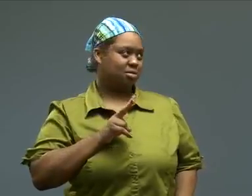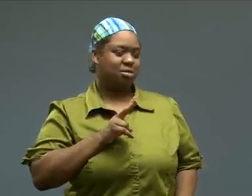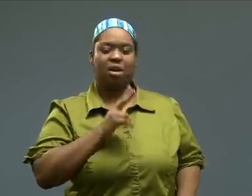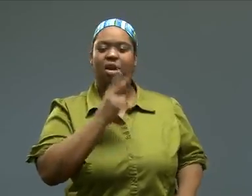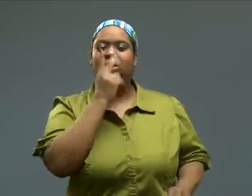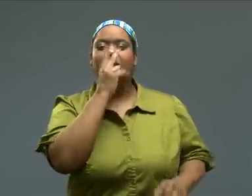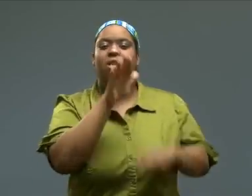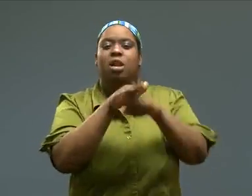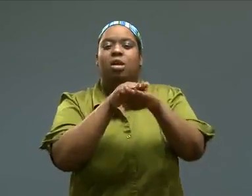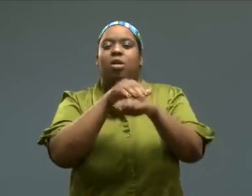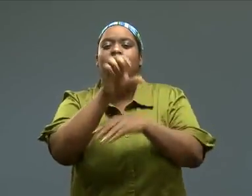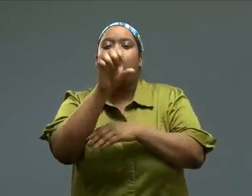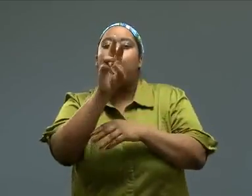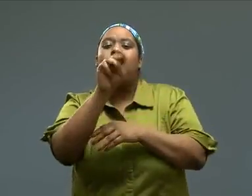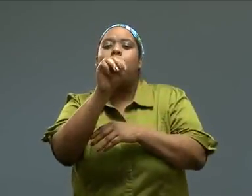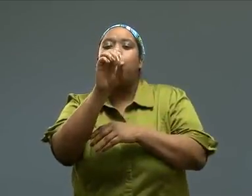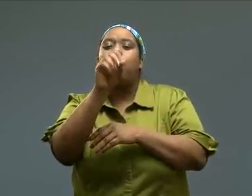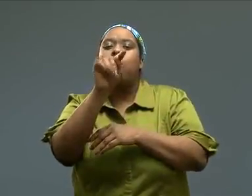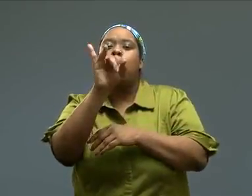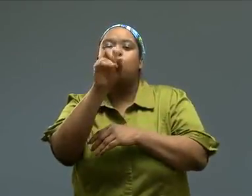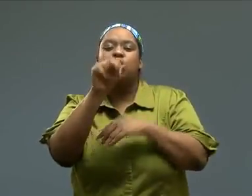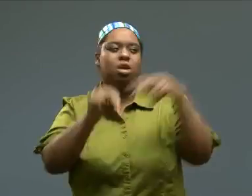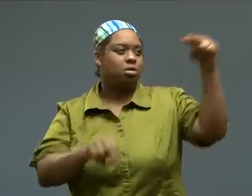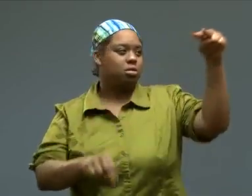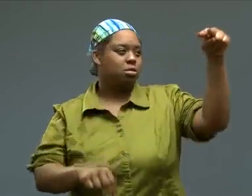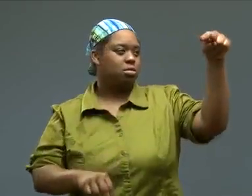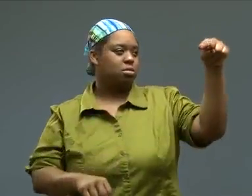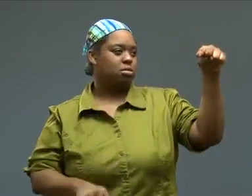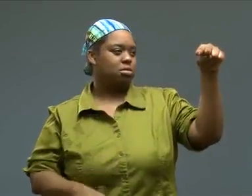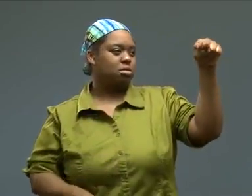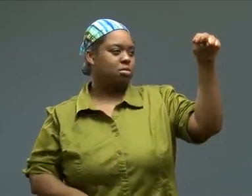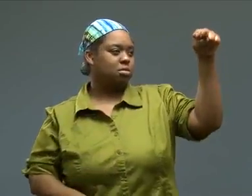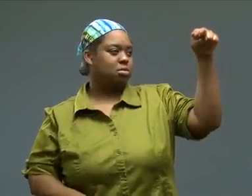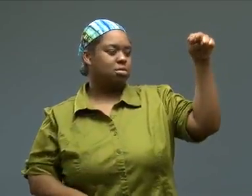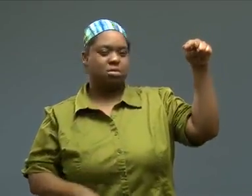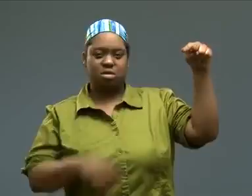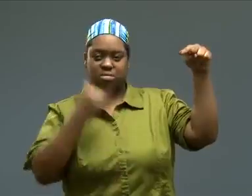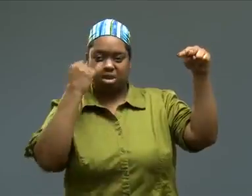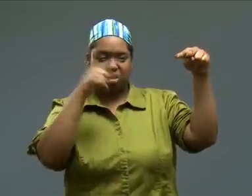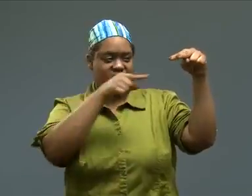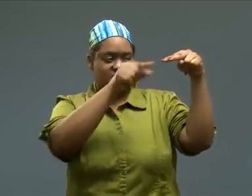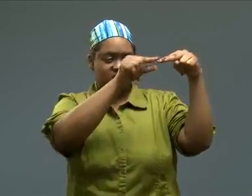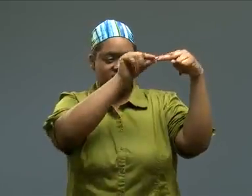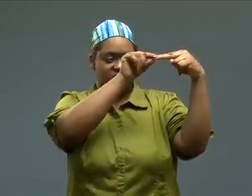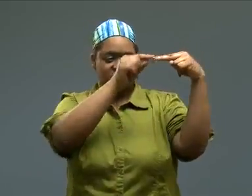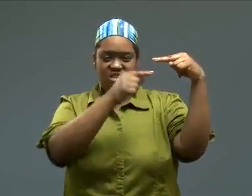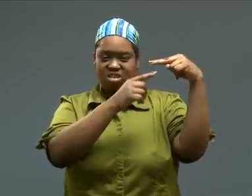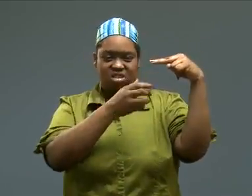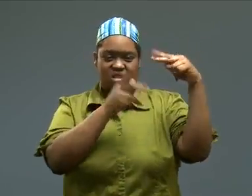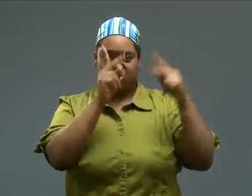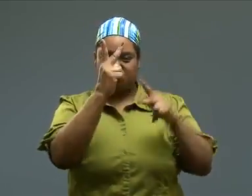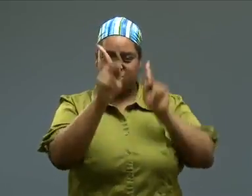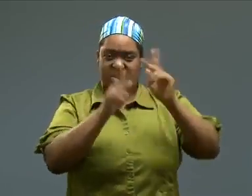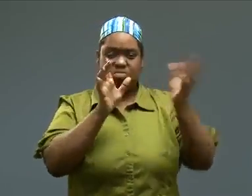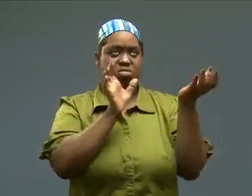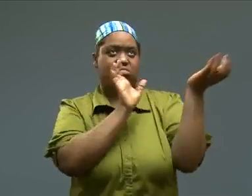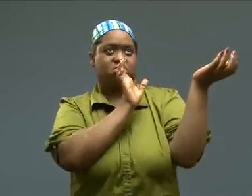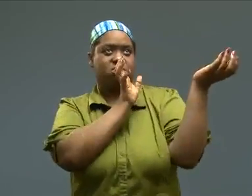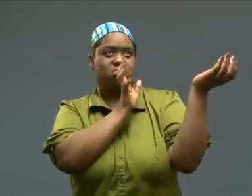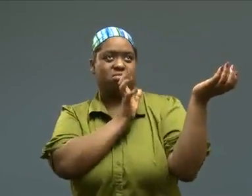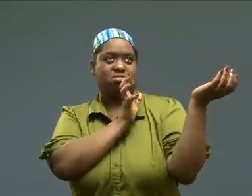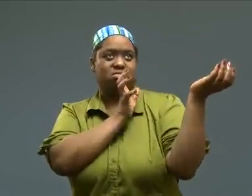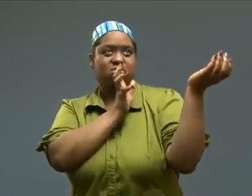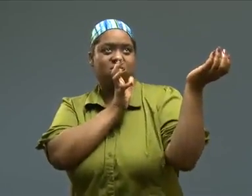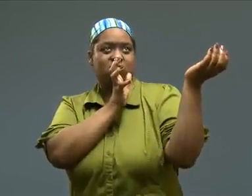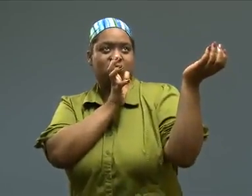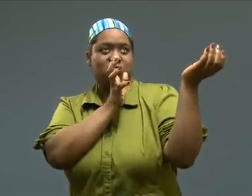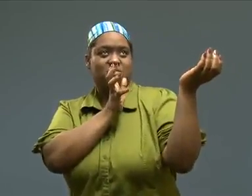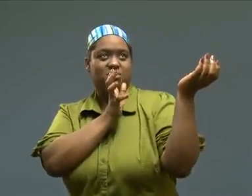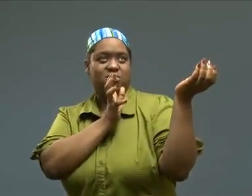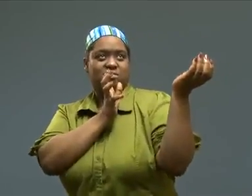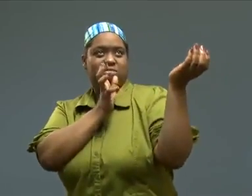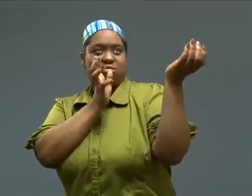It was like slow motion, with 2 people carrying her out.